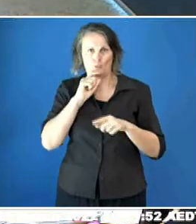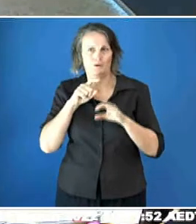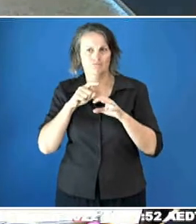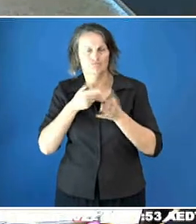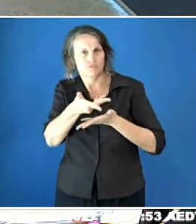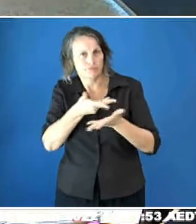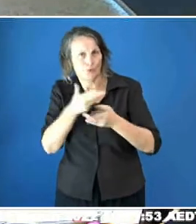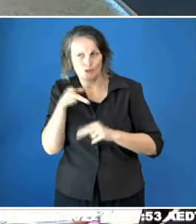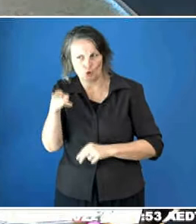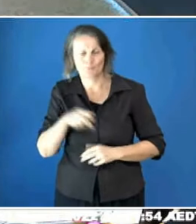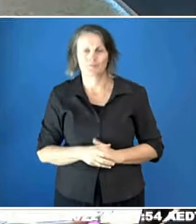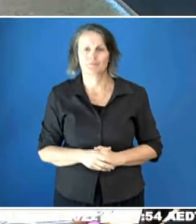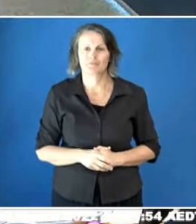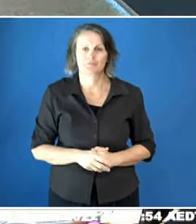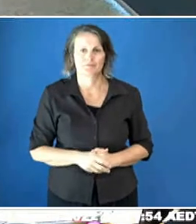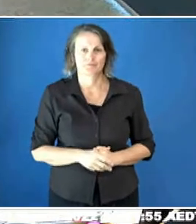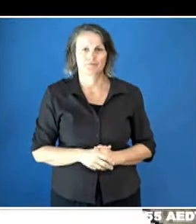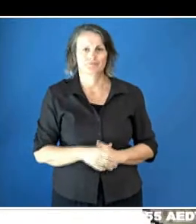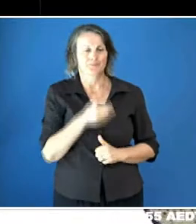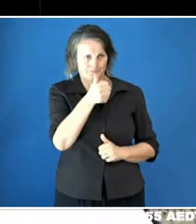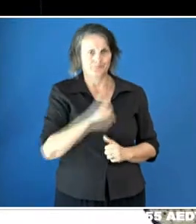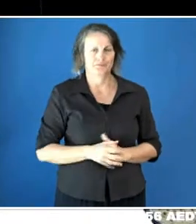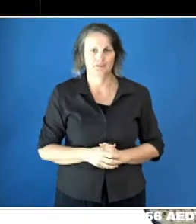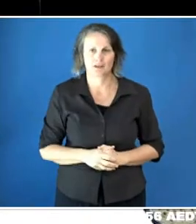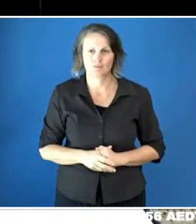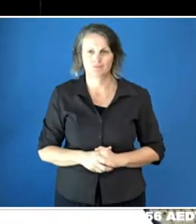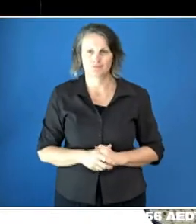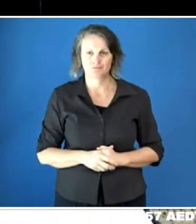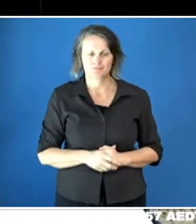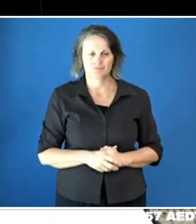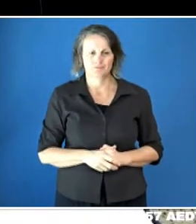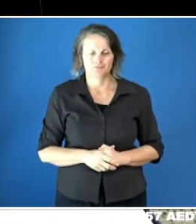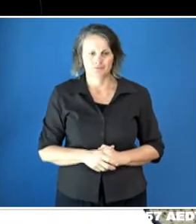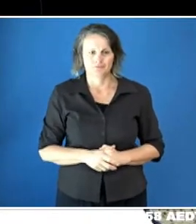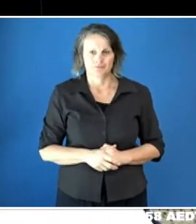Thank you. MS CRAWFORD: Yes. Thank you. So, Libby, we are going to start with taking an oath.